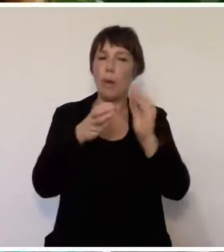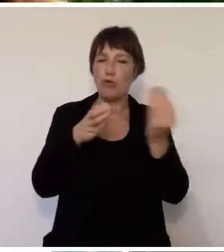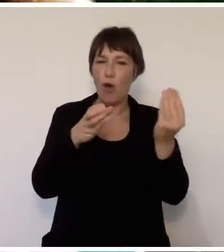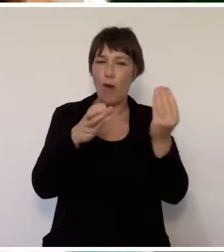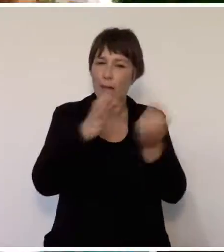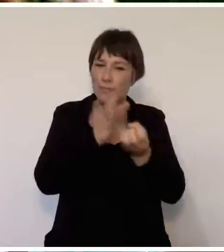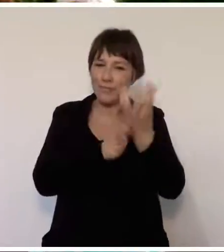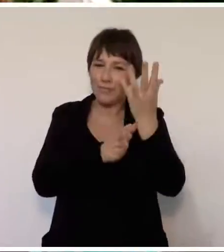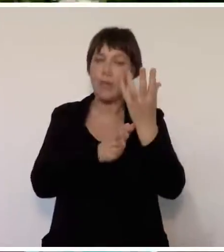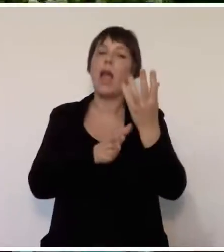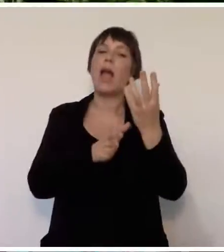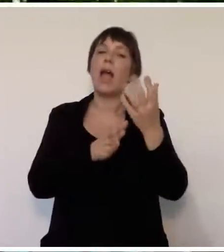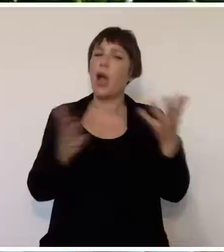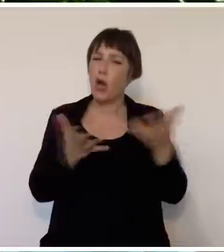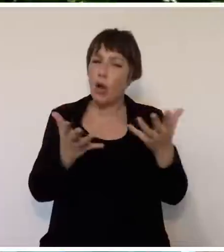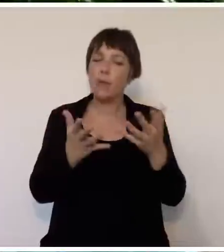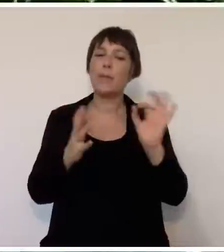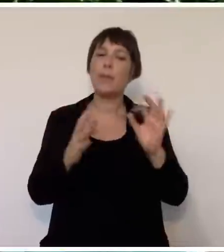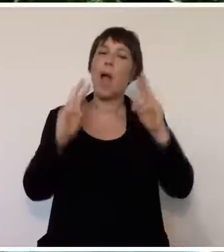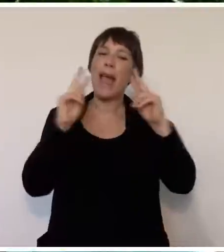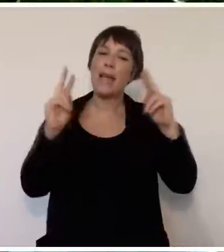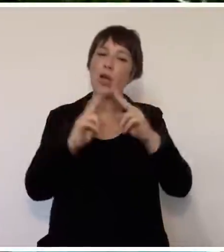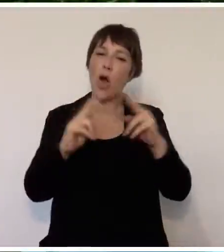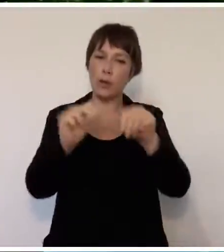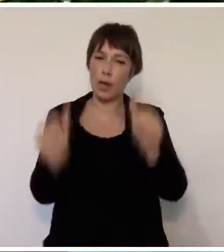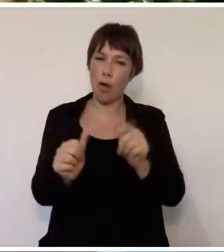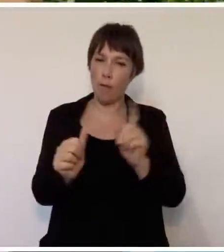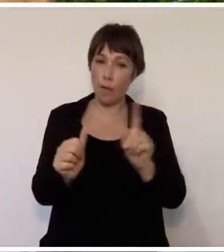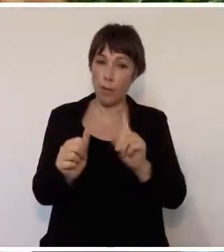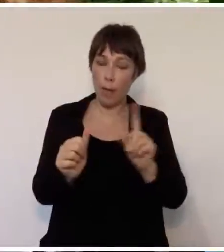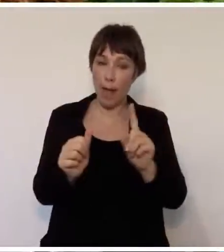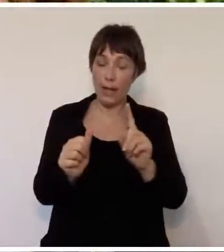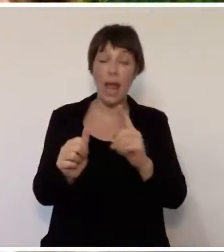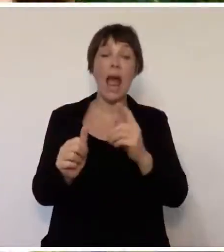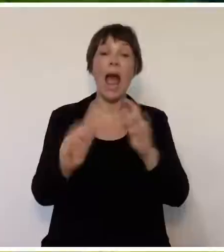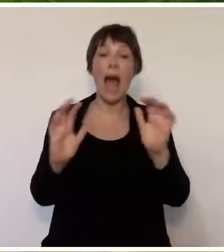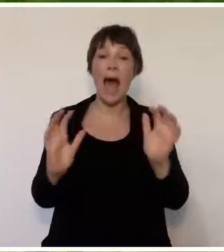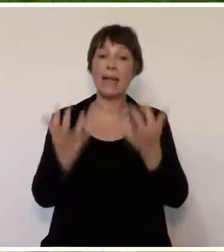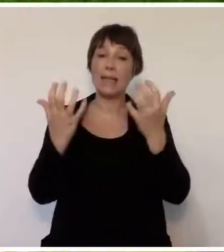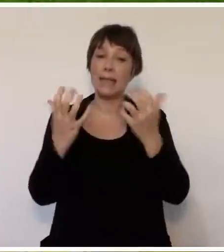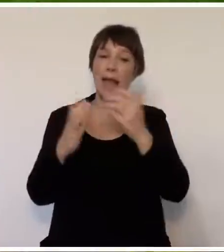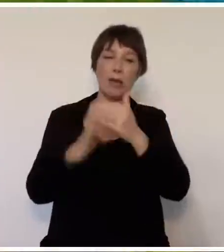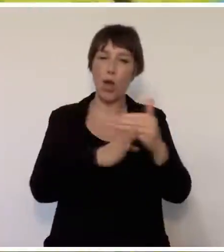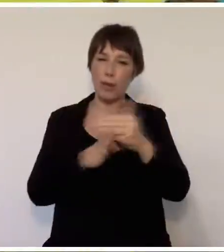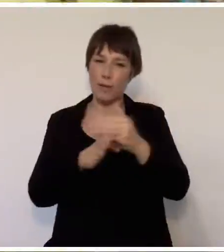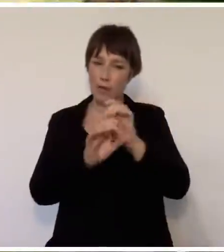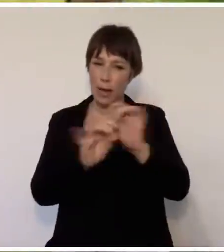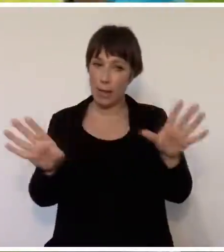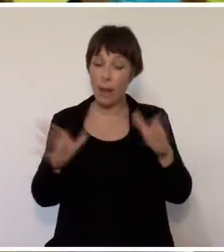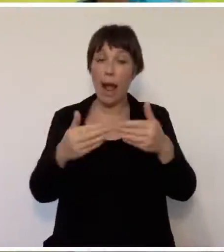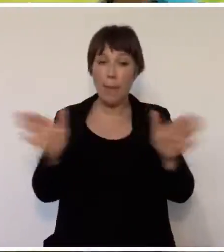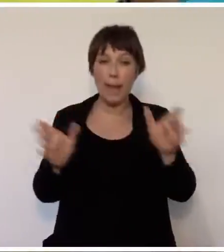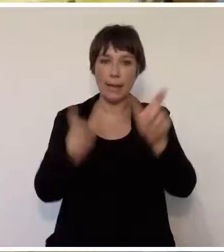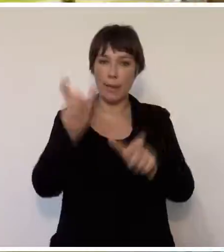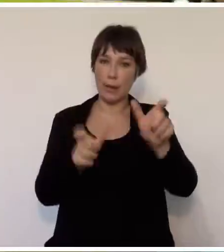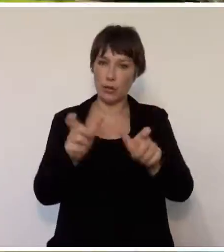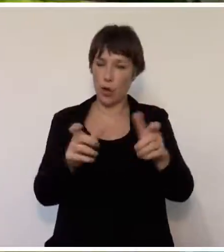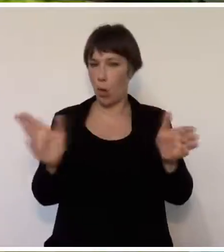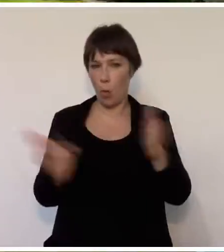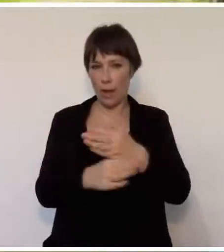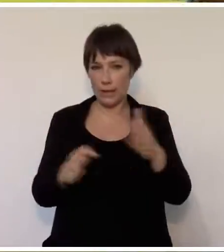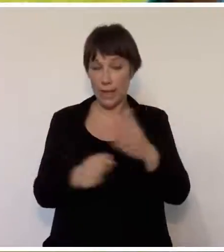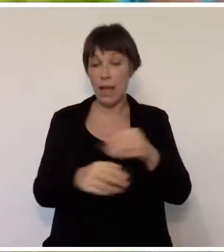in 2012 by a group of young people the group organizes informal meetings which involve free